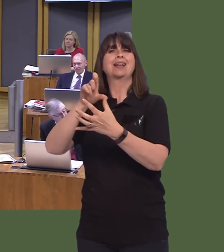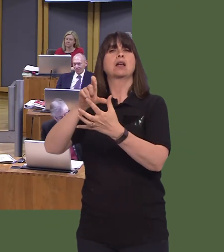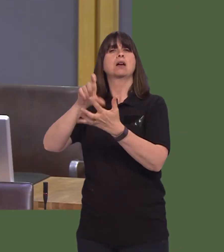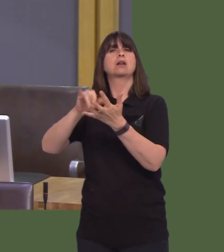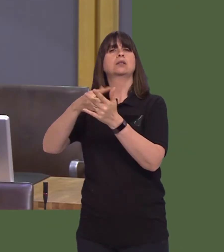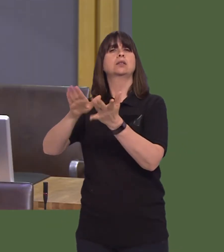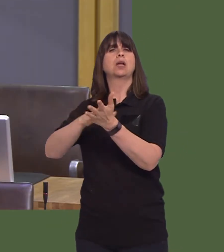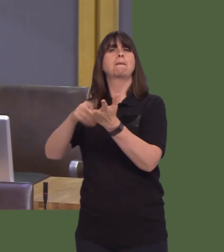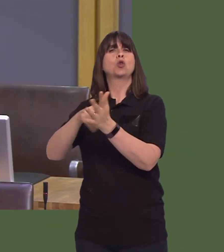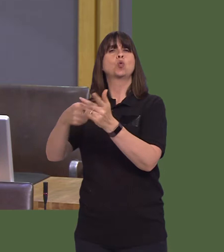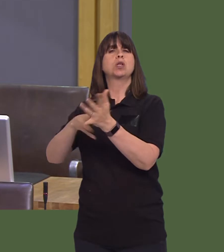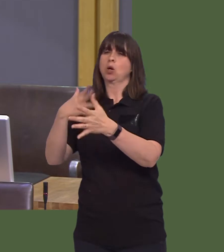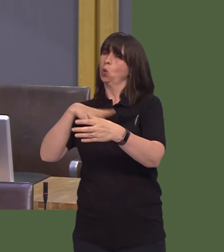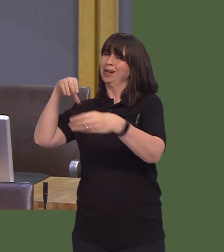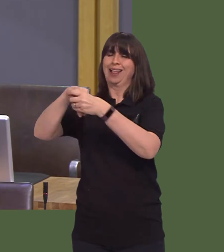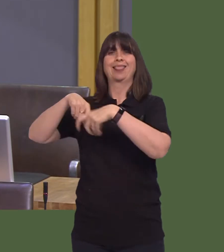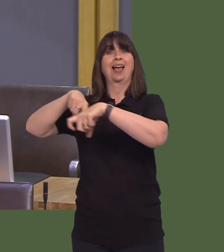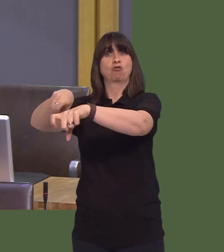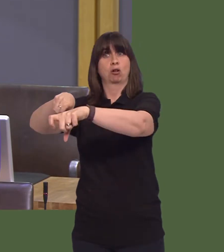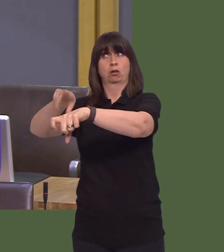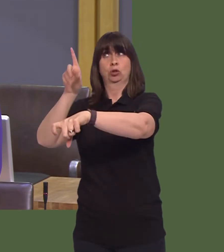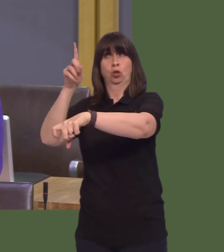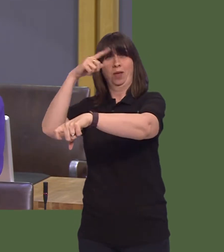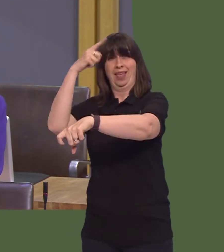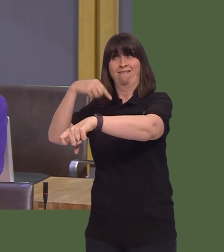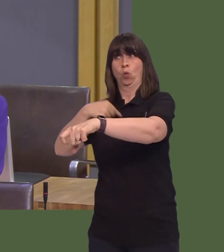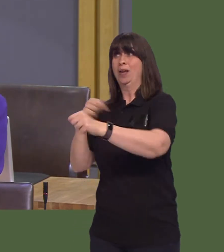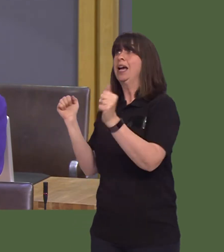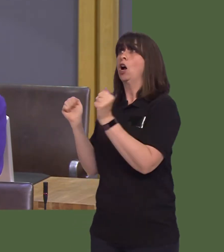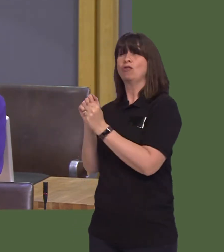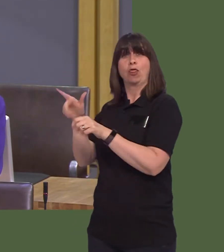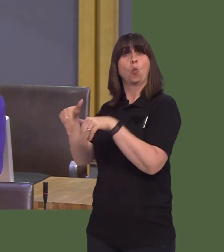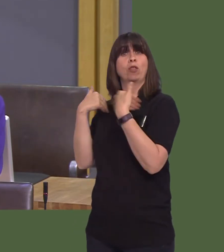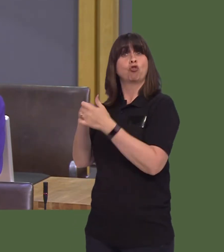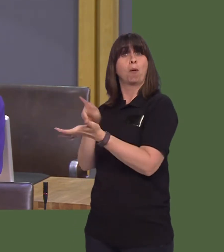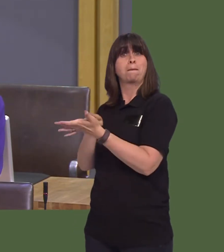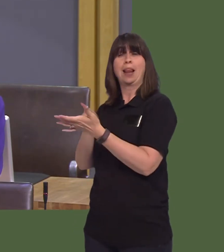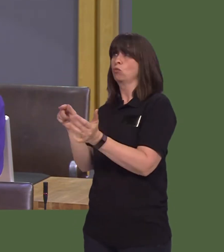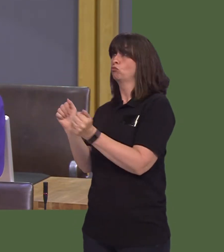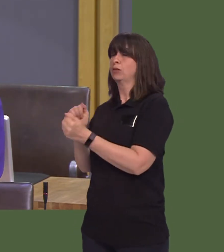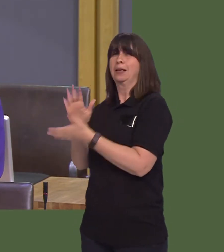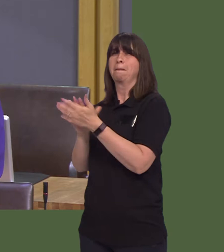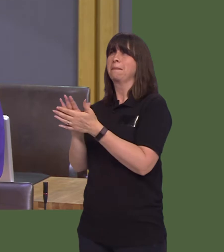By advising that we consent to the withdrawal Bill, however, you are serving up a hard Brexit